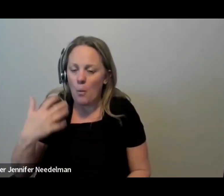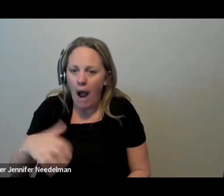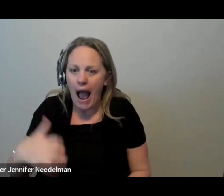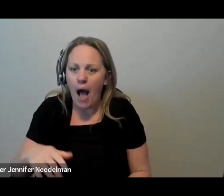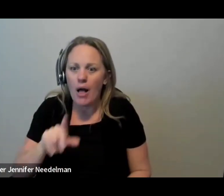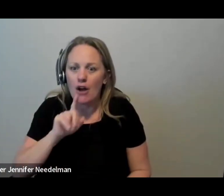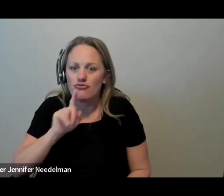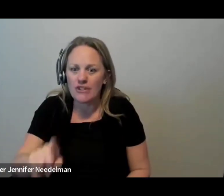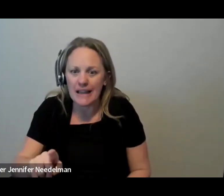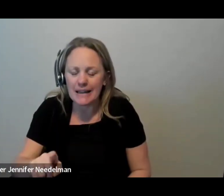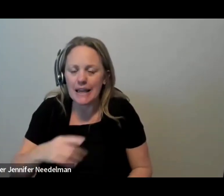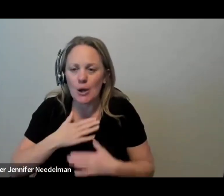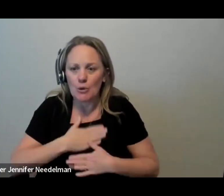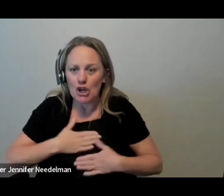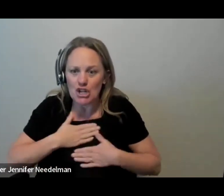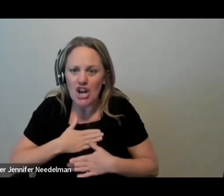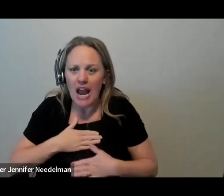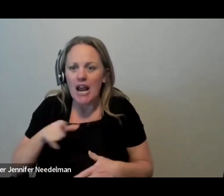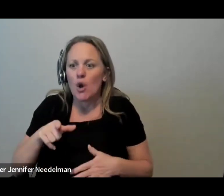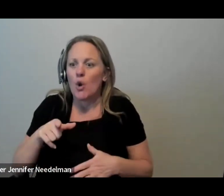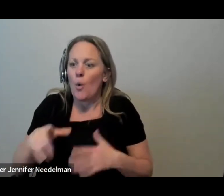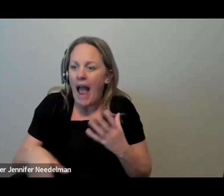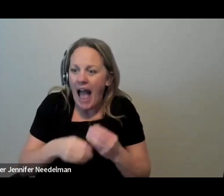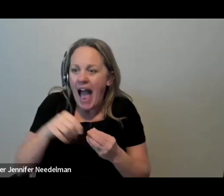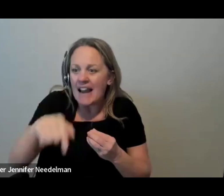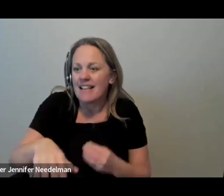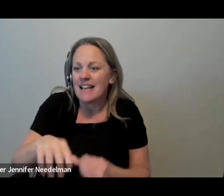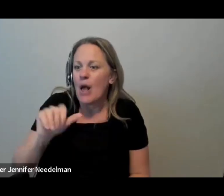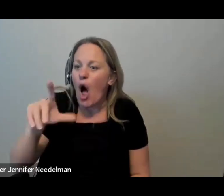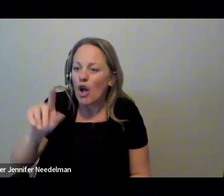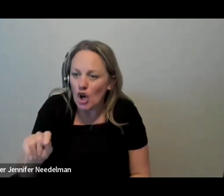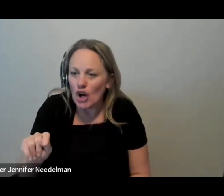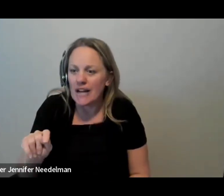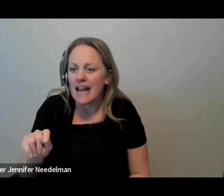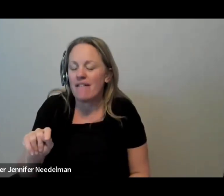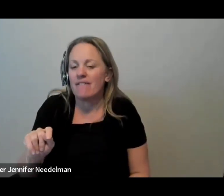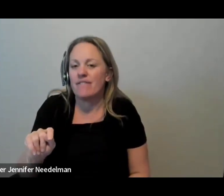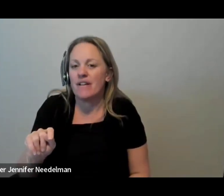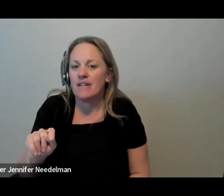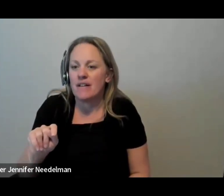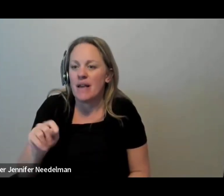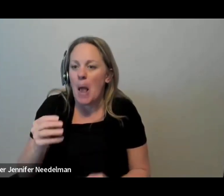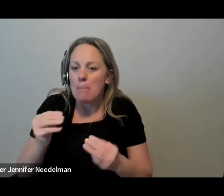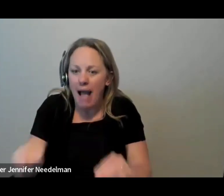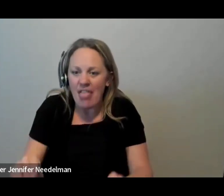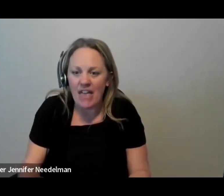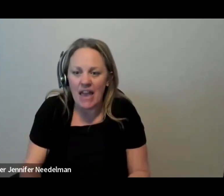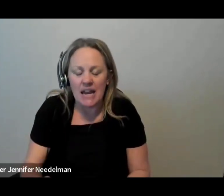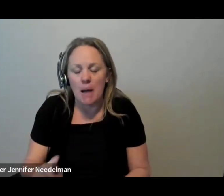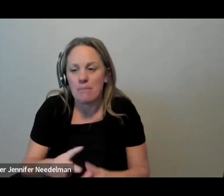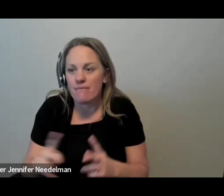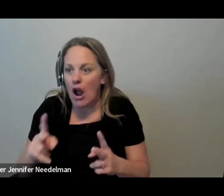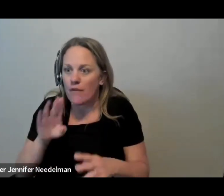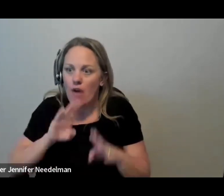that you guys put this alternative input method in. I'm really frustrated with calendars, date pickers and things like that.